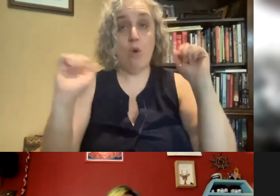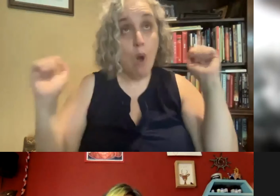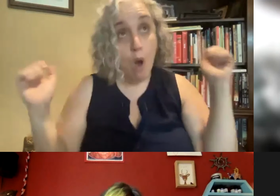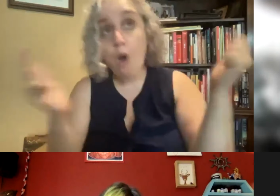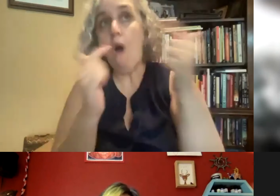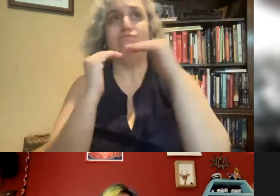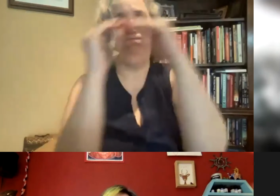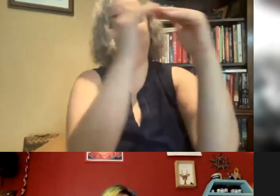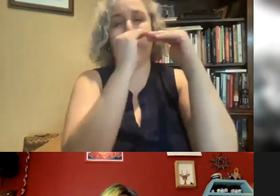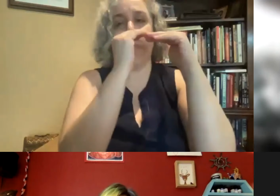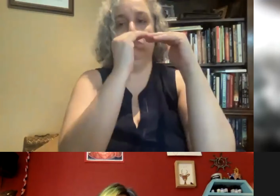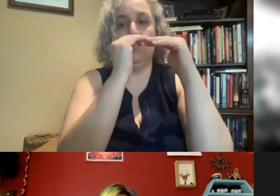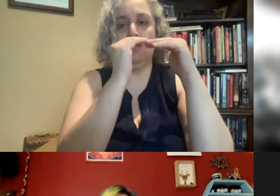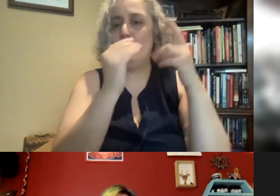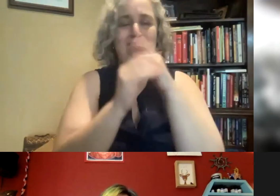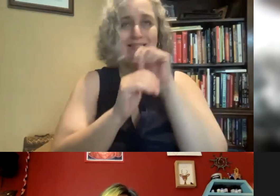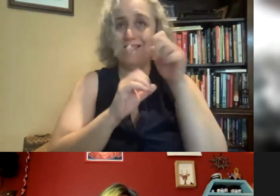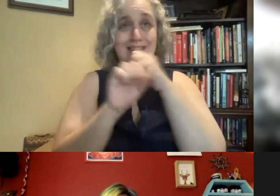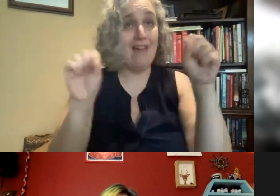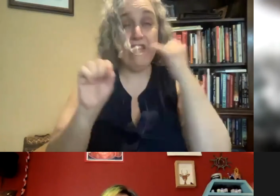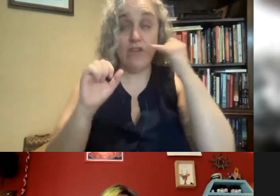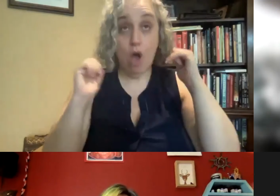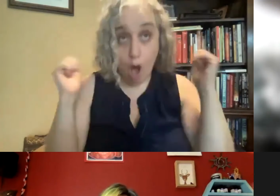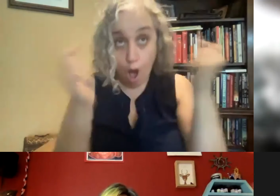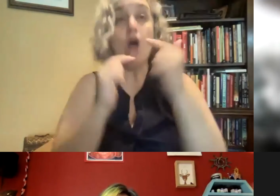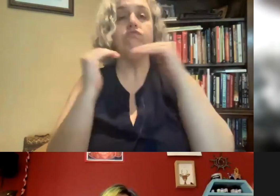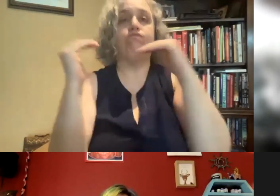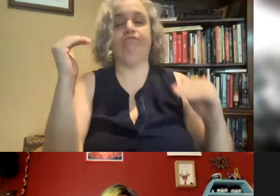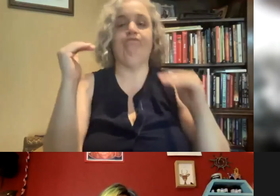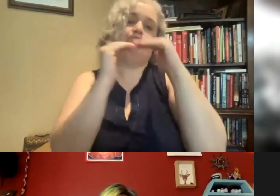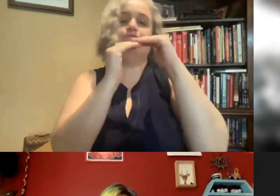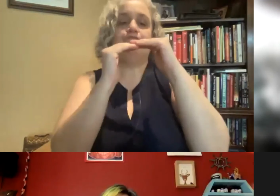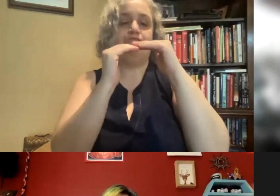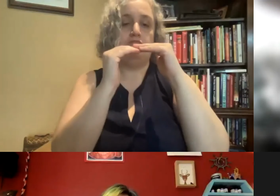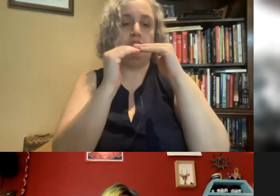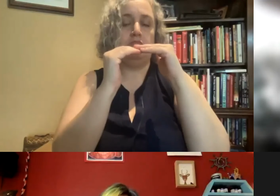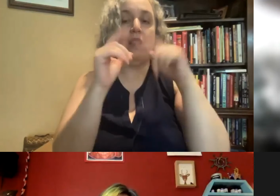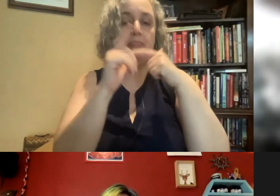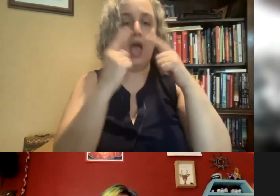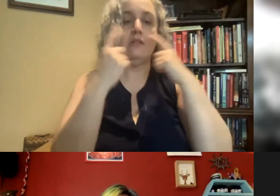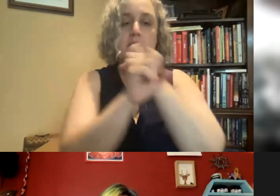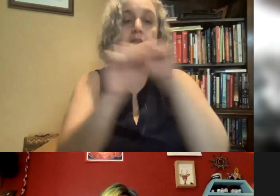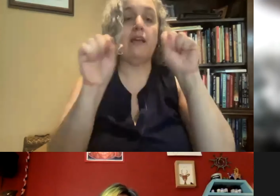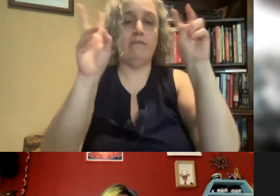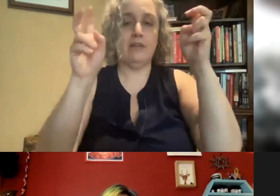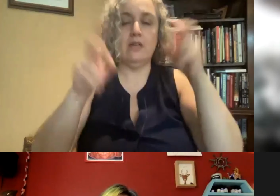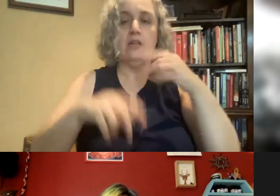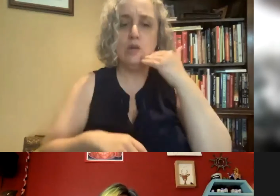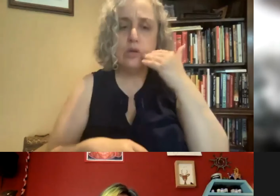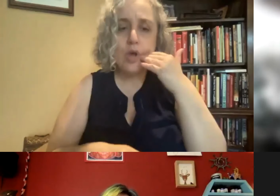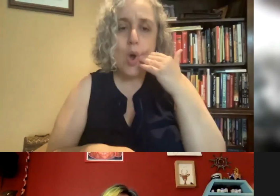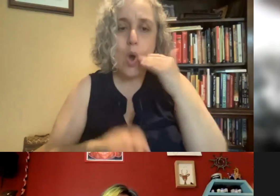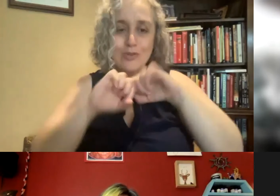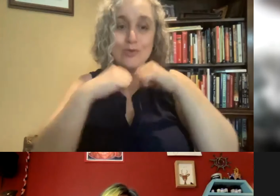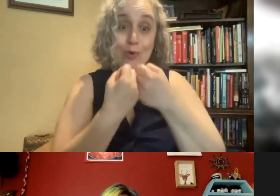and the Social Darwinism approach